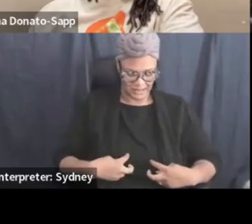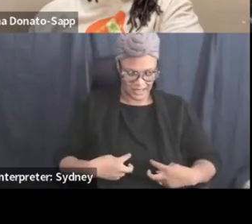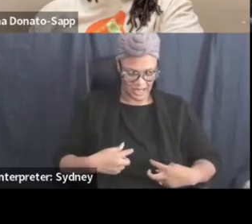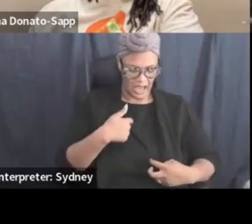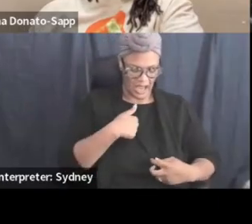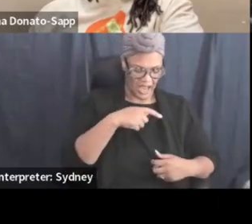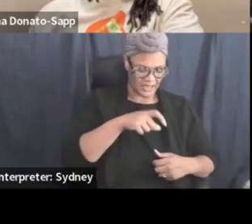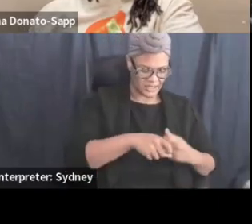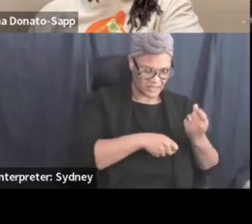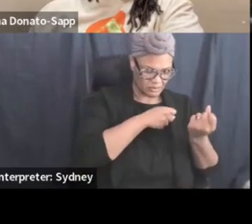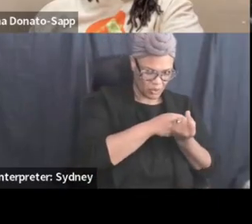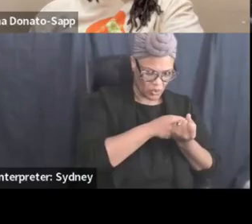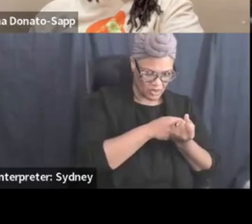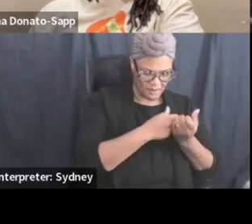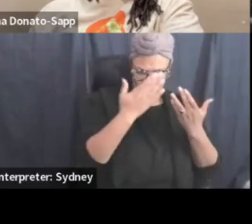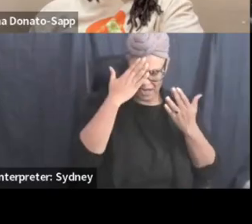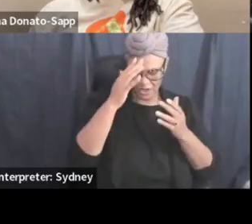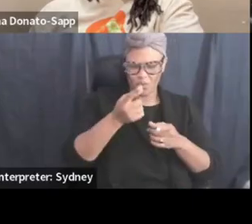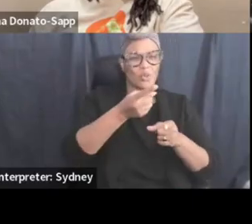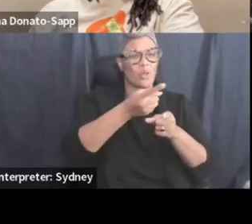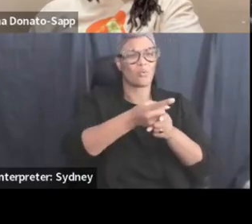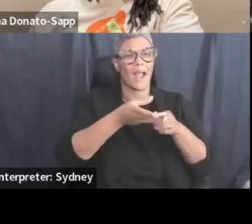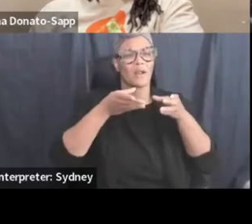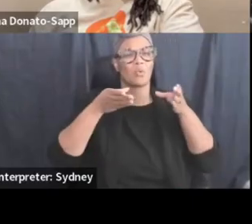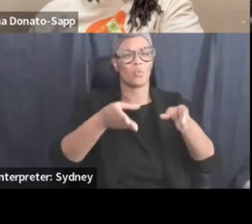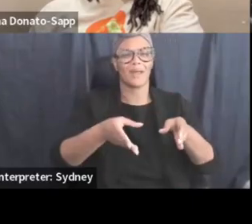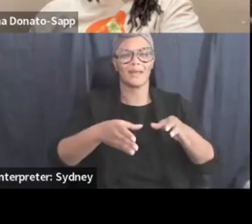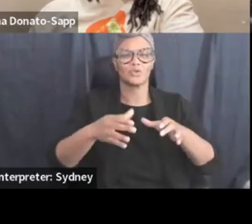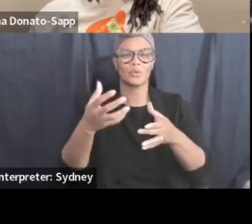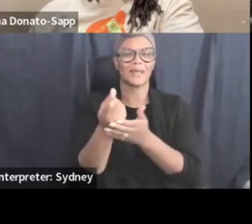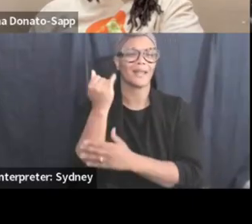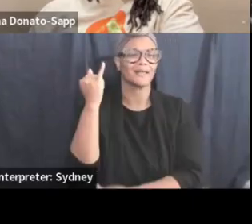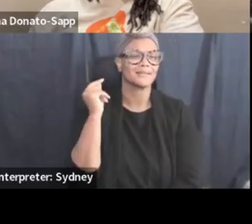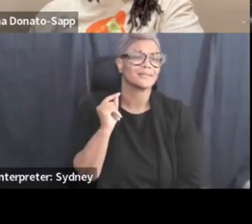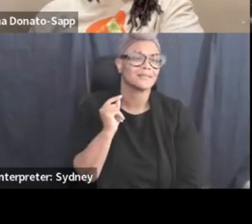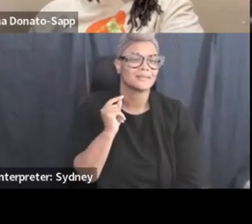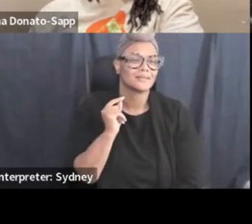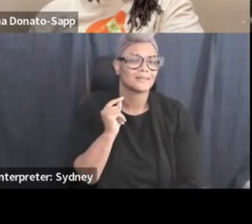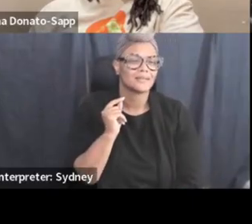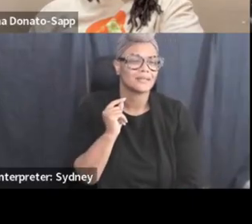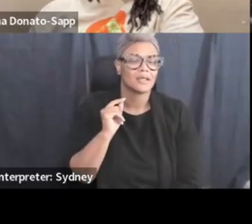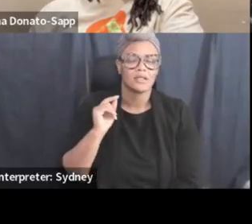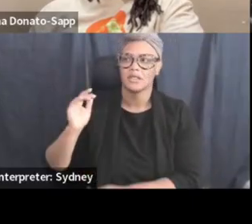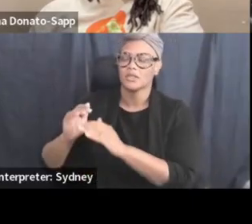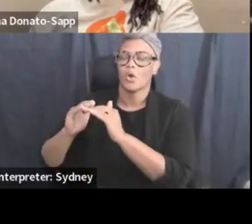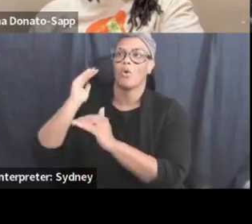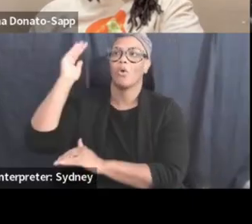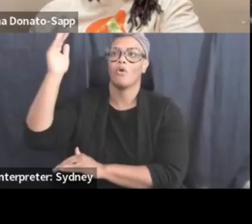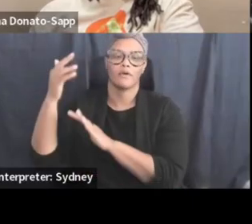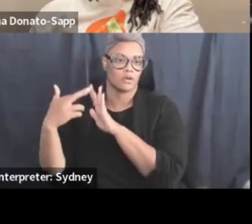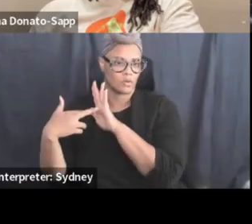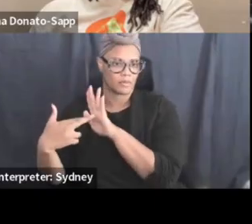the pathway? And so we we struggle with this over representation because we see a pathway always